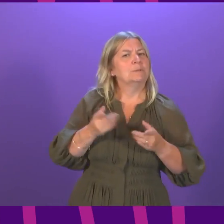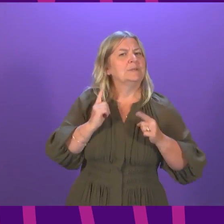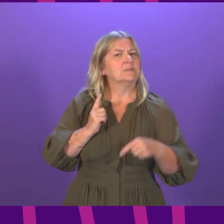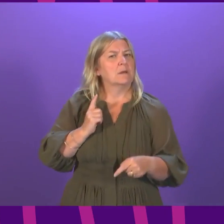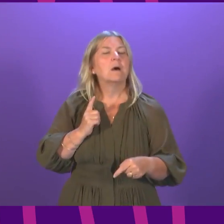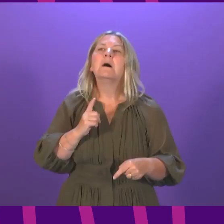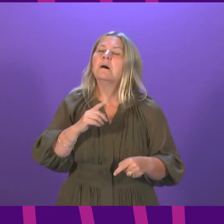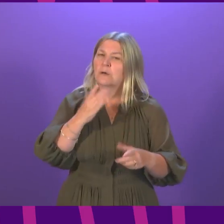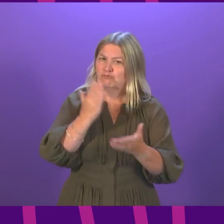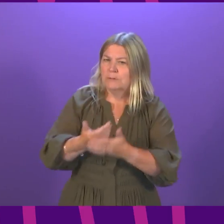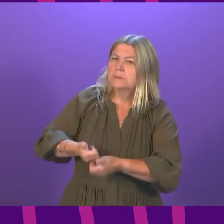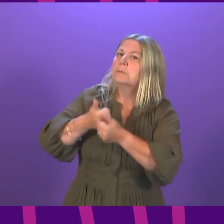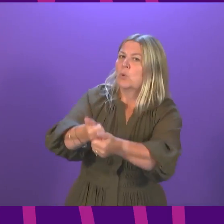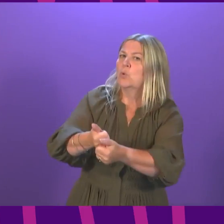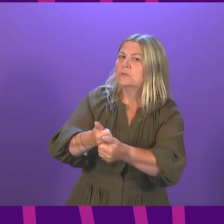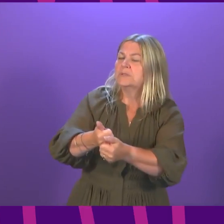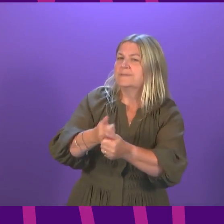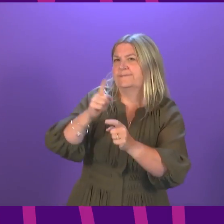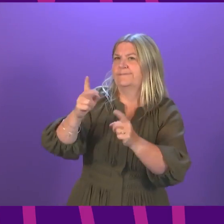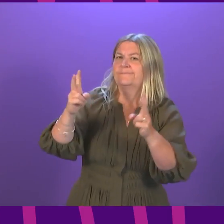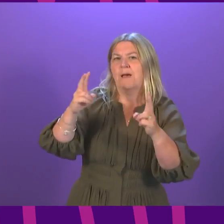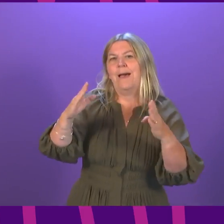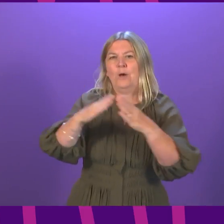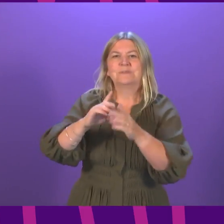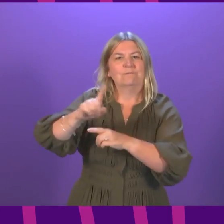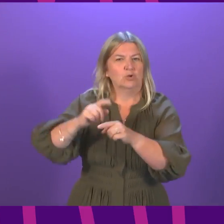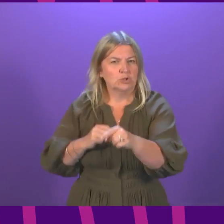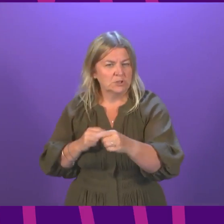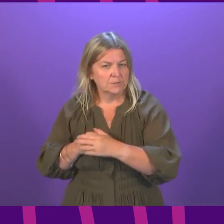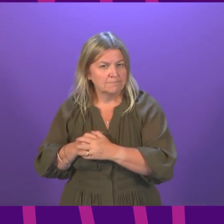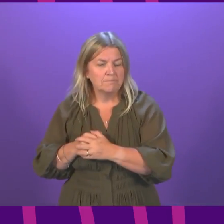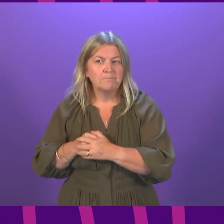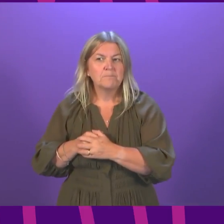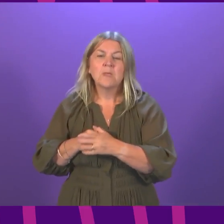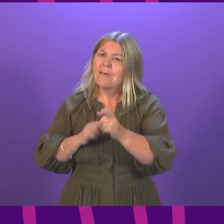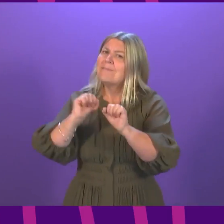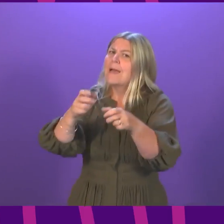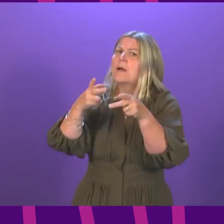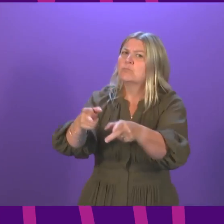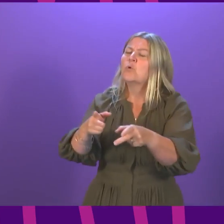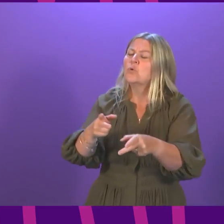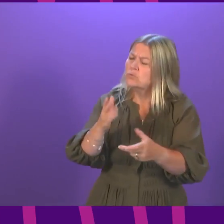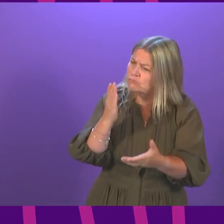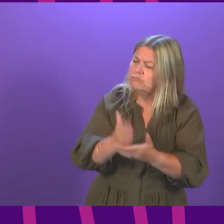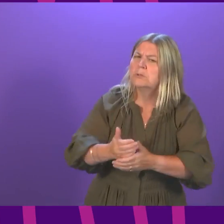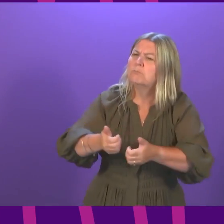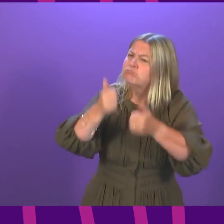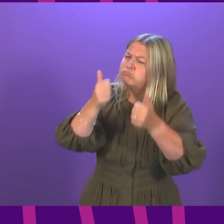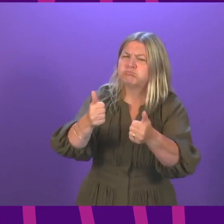forward. The housing first approach is crucial in meeting the needs of people with multiple